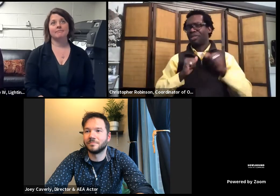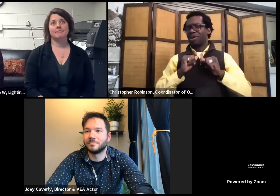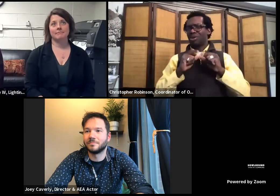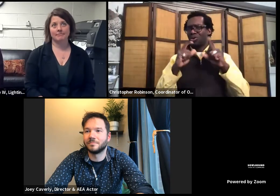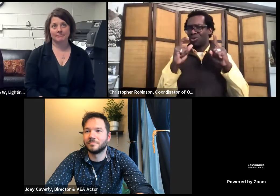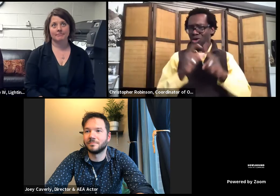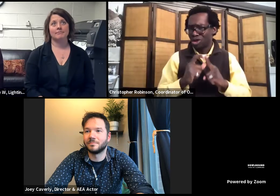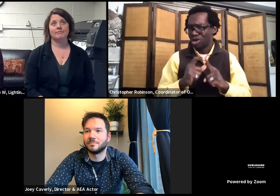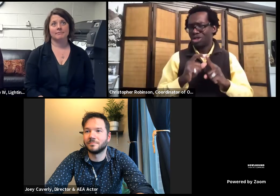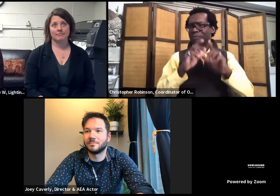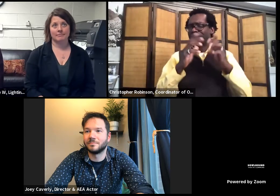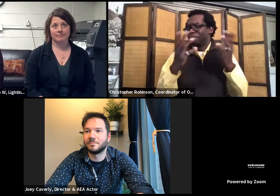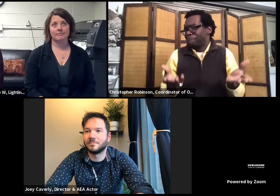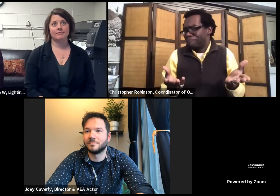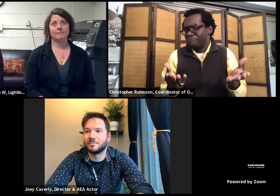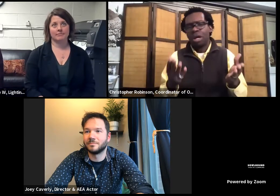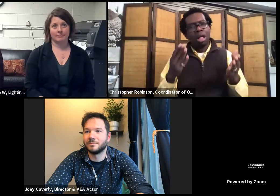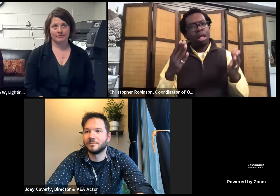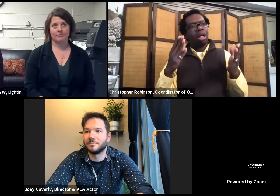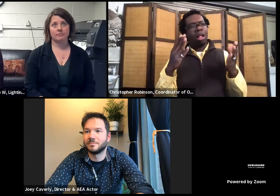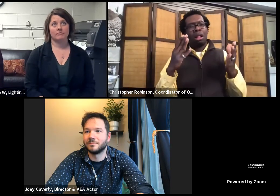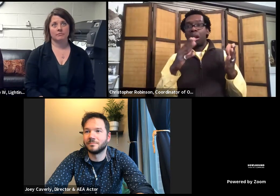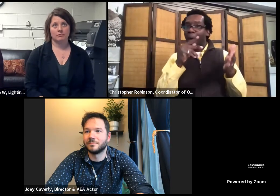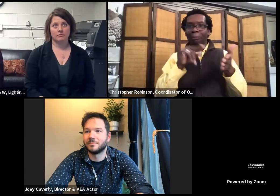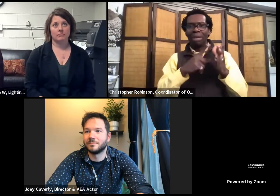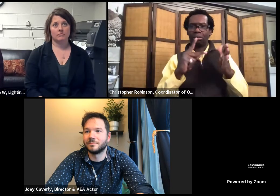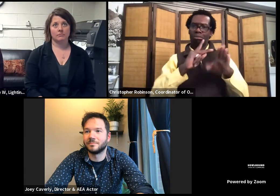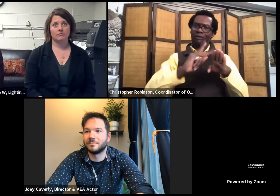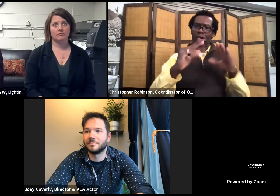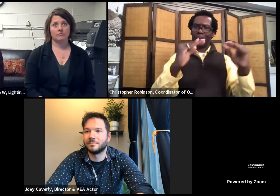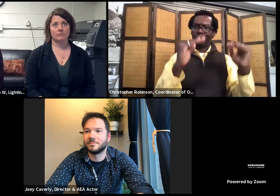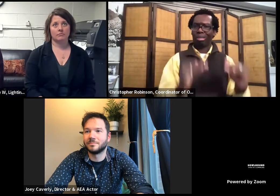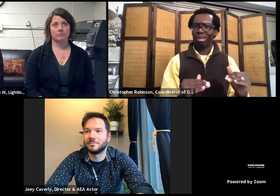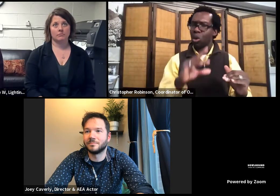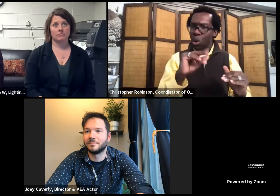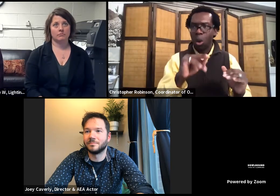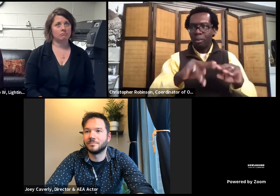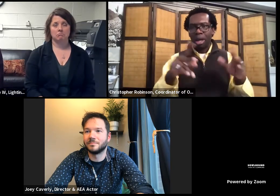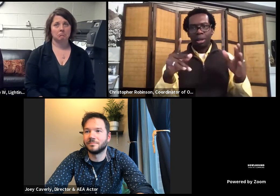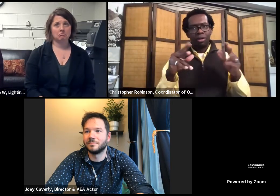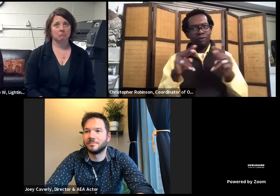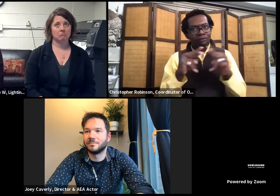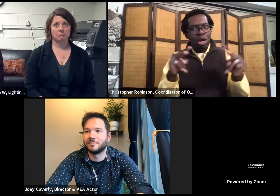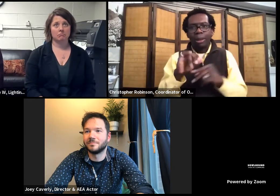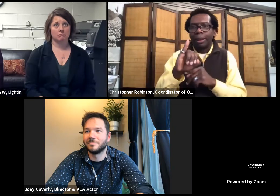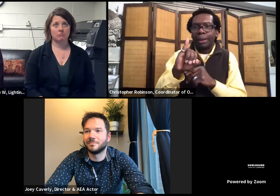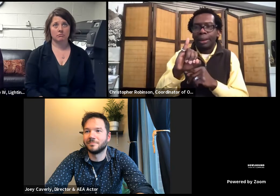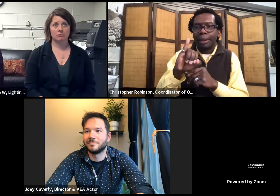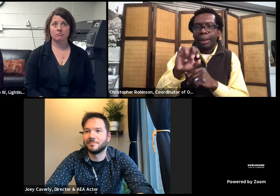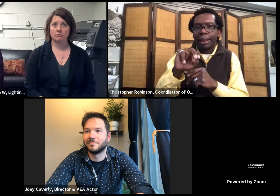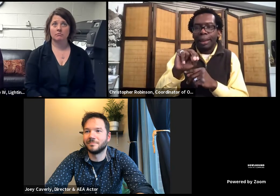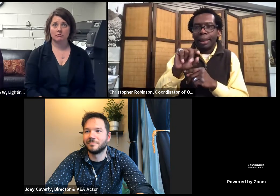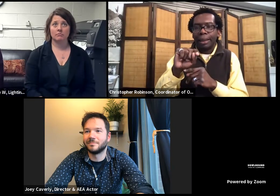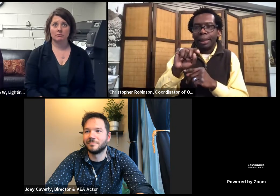but they might not be skilled with the theater vernacular, so it's not that they're not professional,